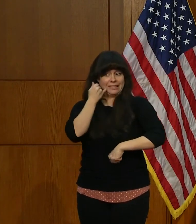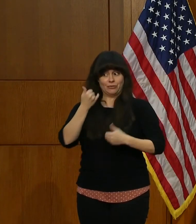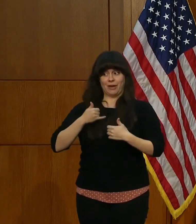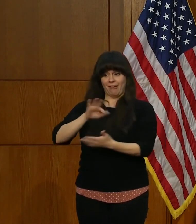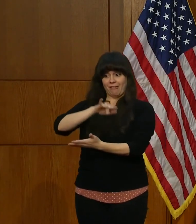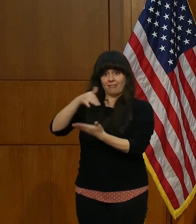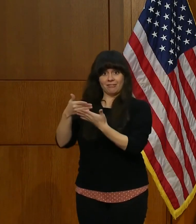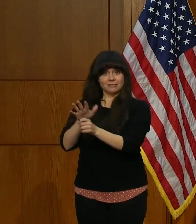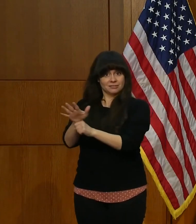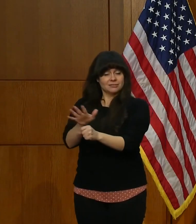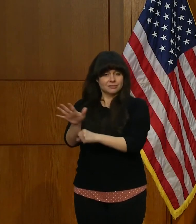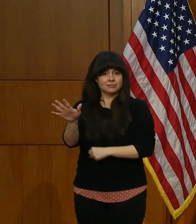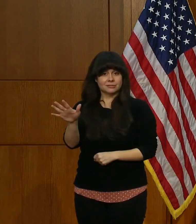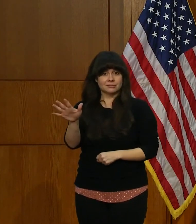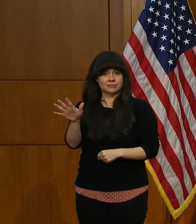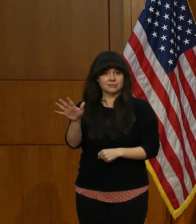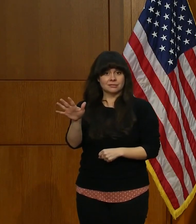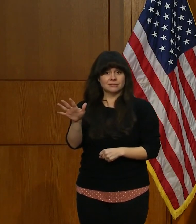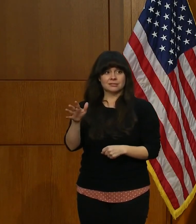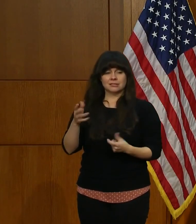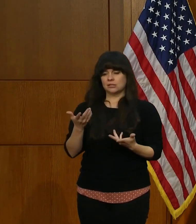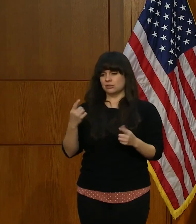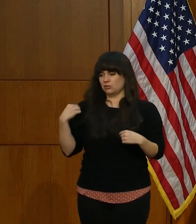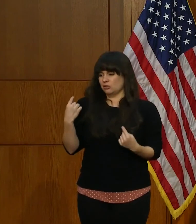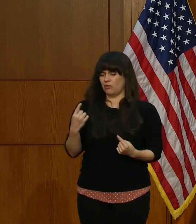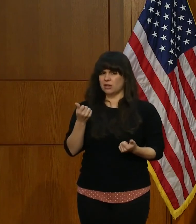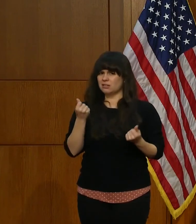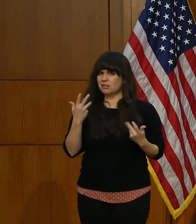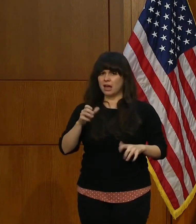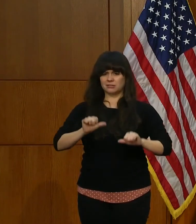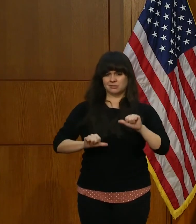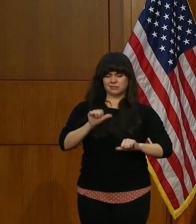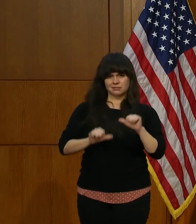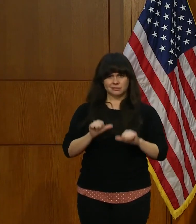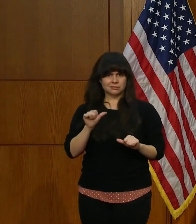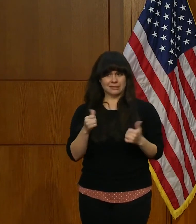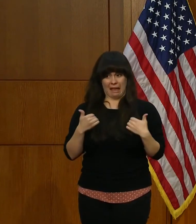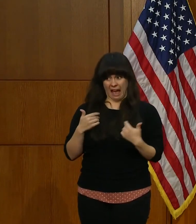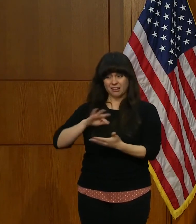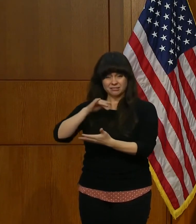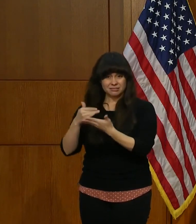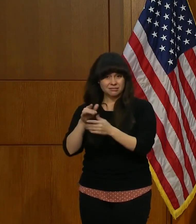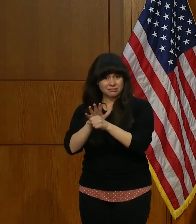ONLY. IF WE HAVE SHOTS TO GIVE,